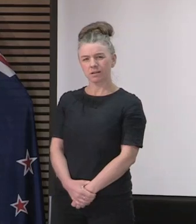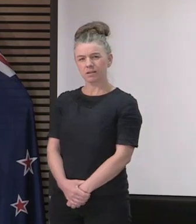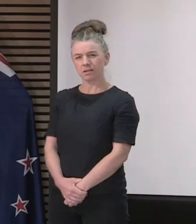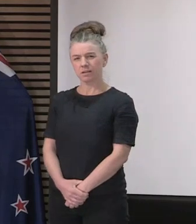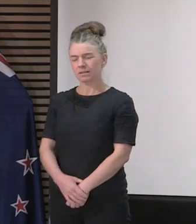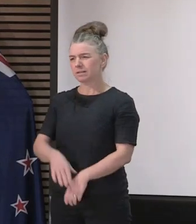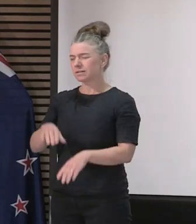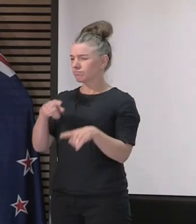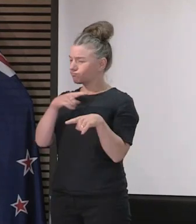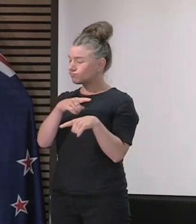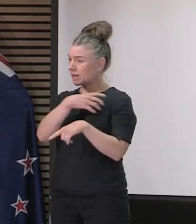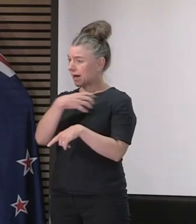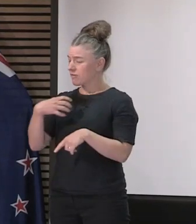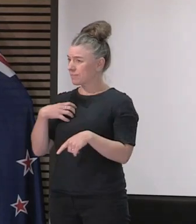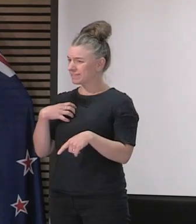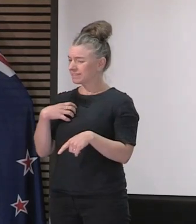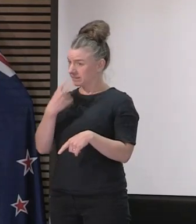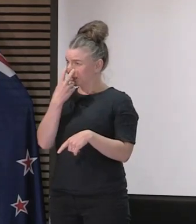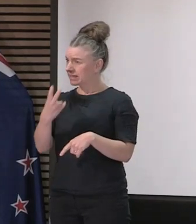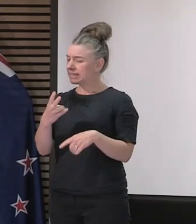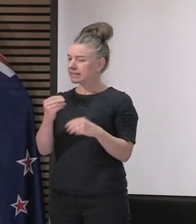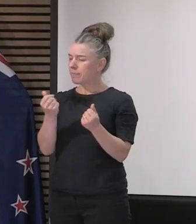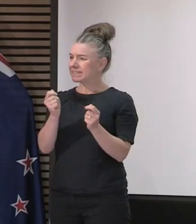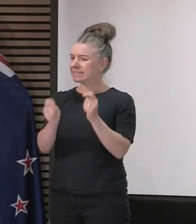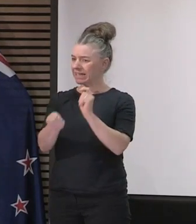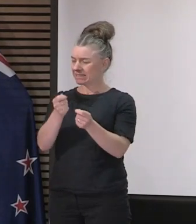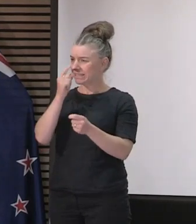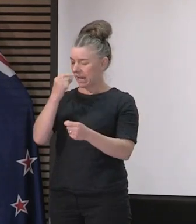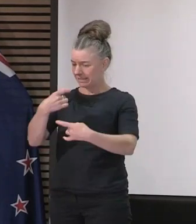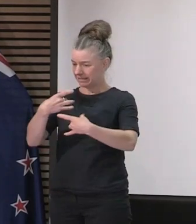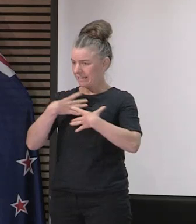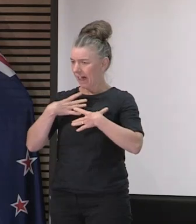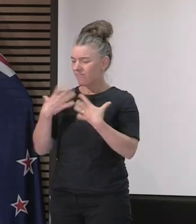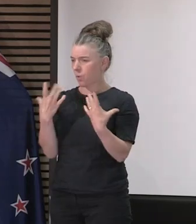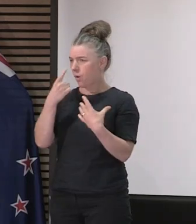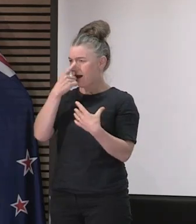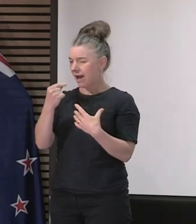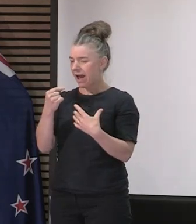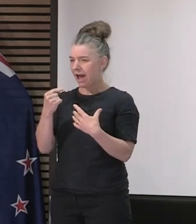the government's thoughts in terms of tests being carried